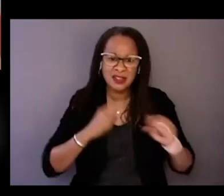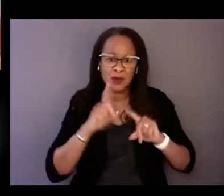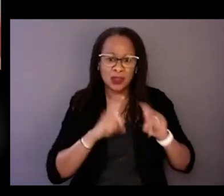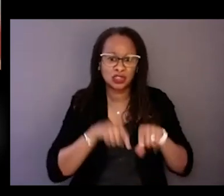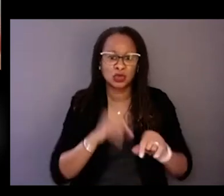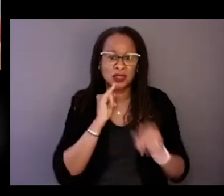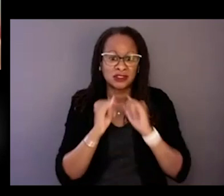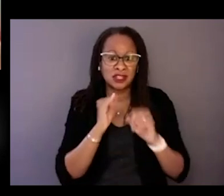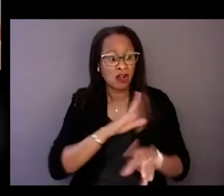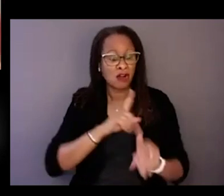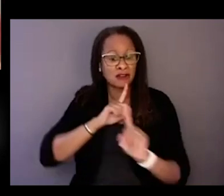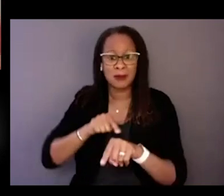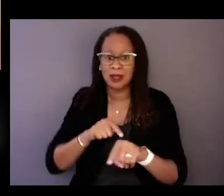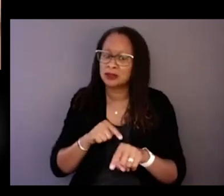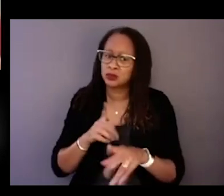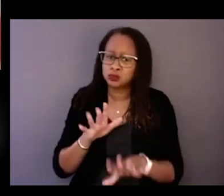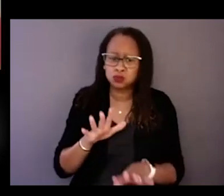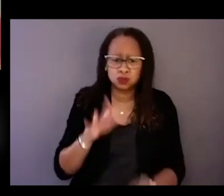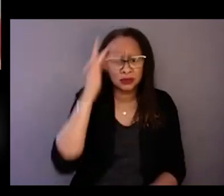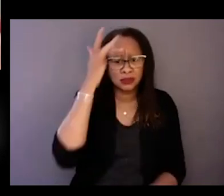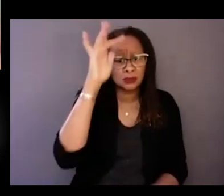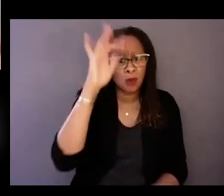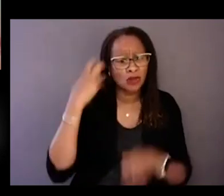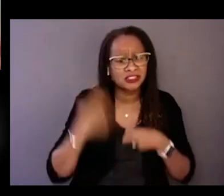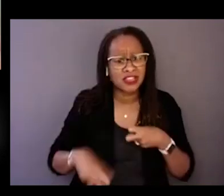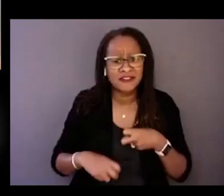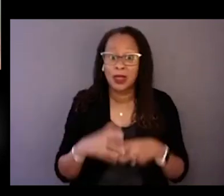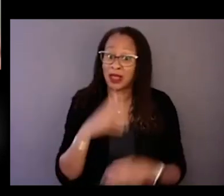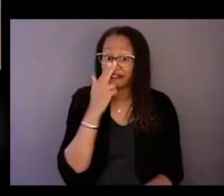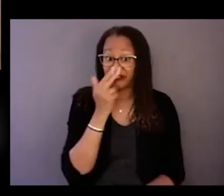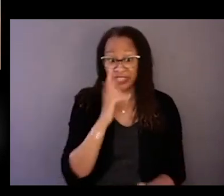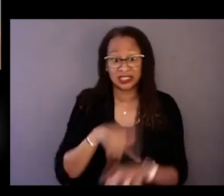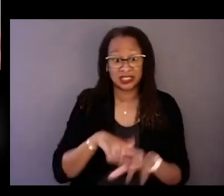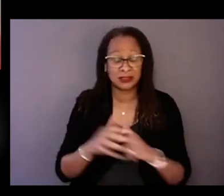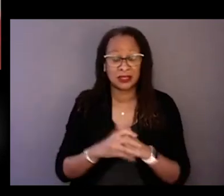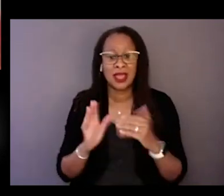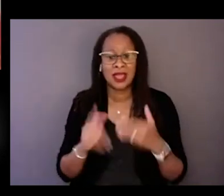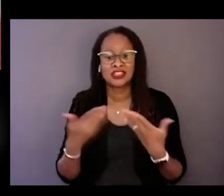her responses are really smart and tough and funny, she kind of gives it right back sometimes.